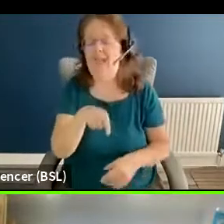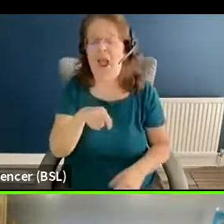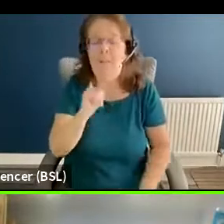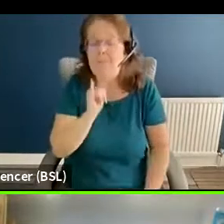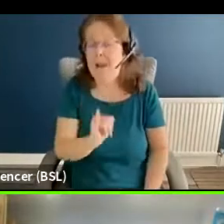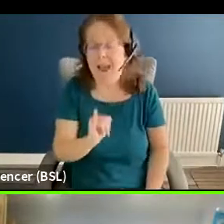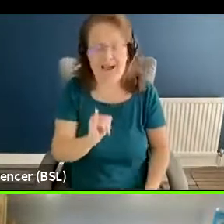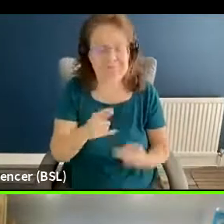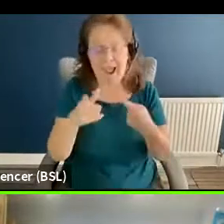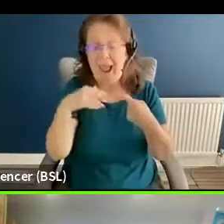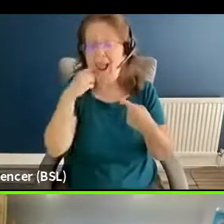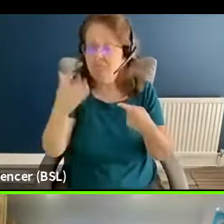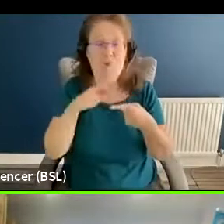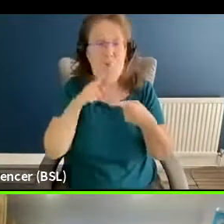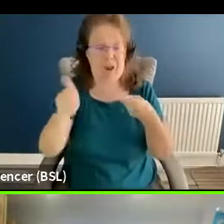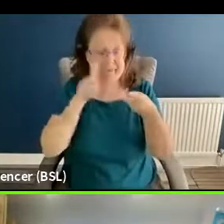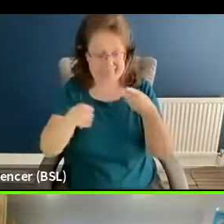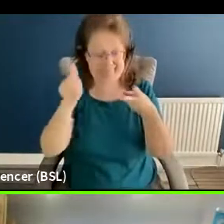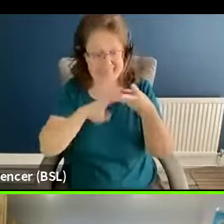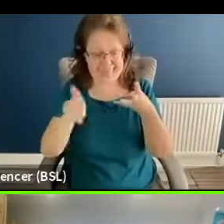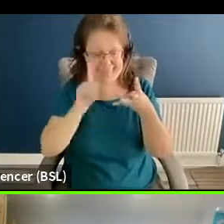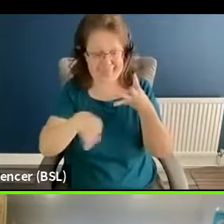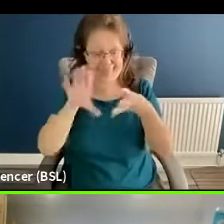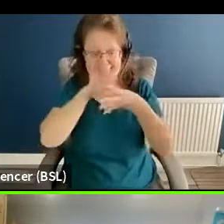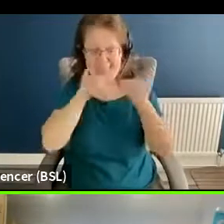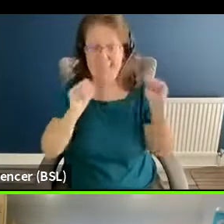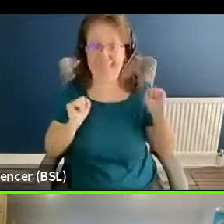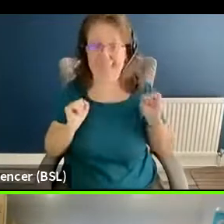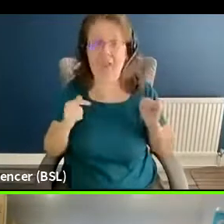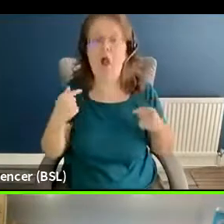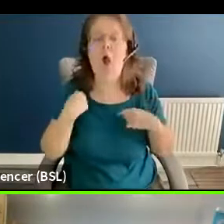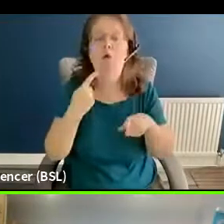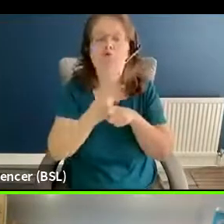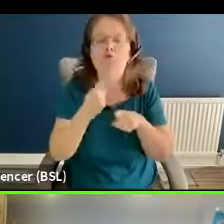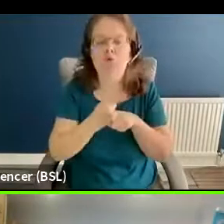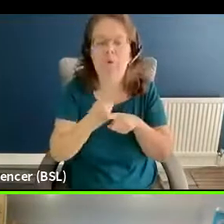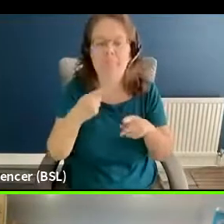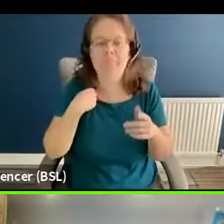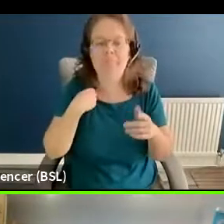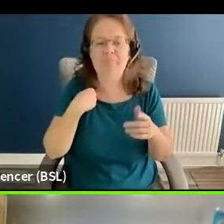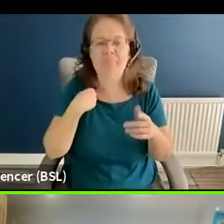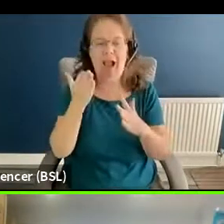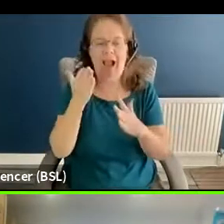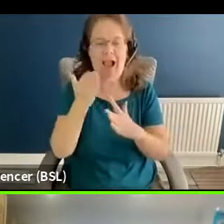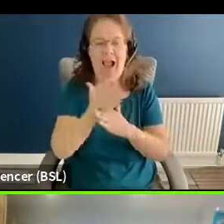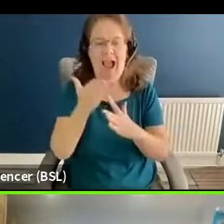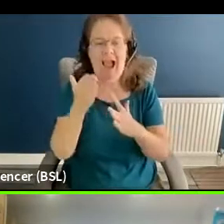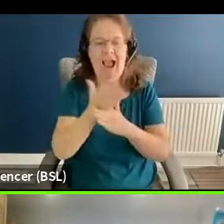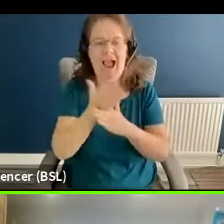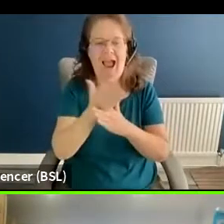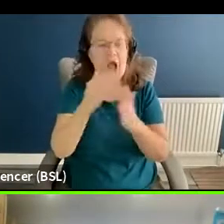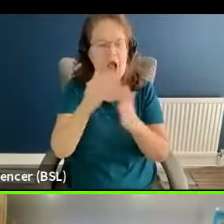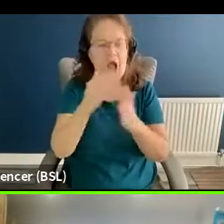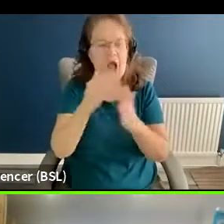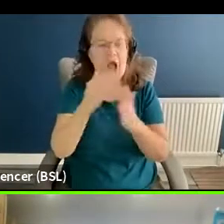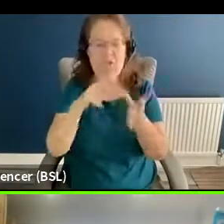And so to avoid any ambiguity, we are talking about accessiBe, Recite Me and all of those